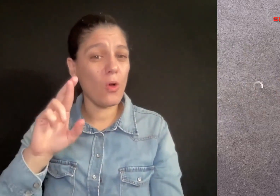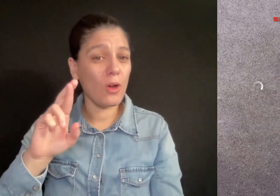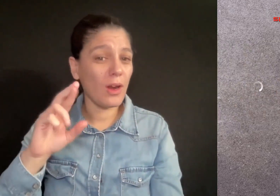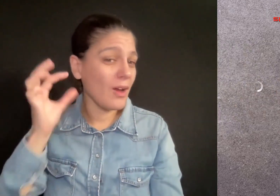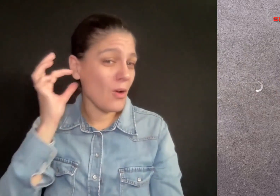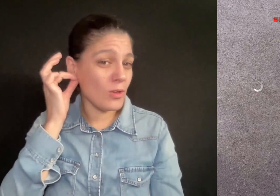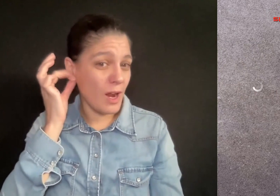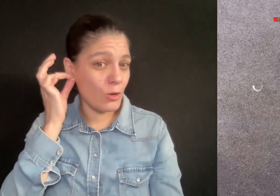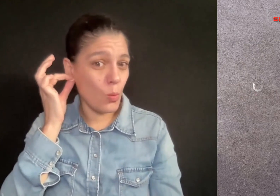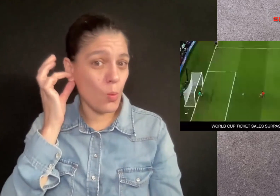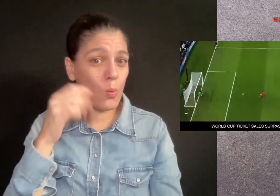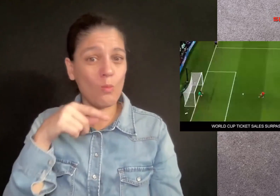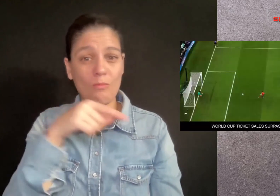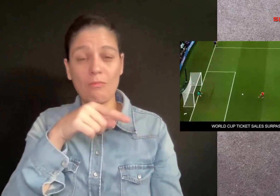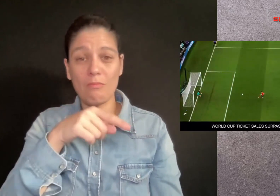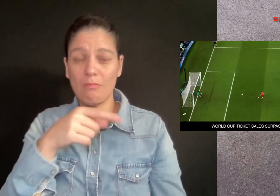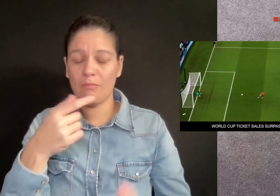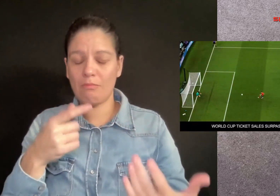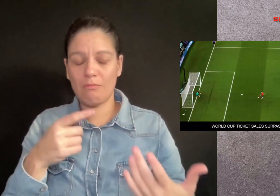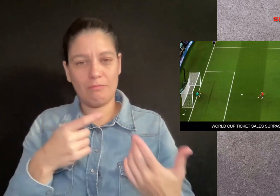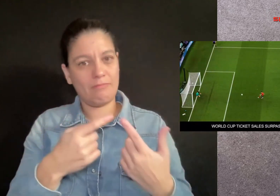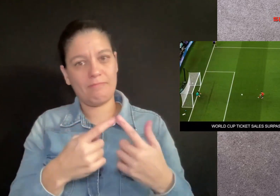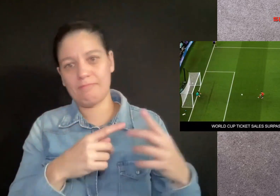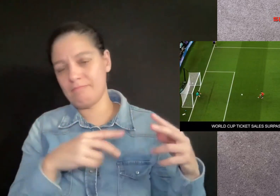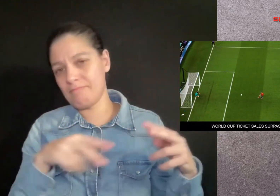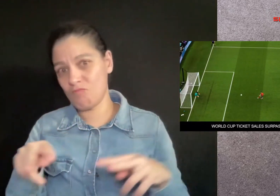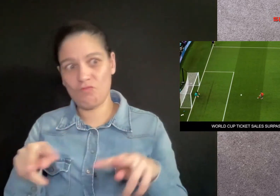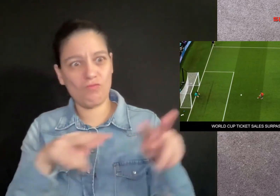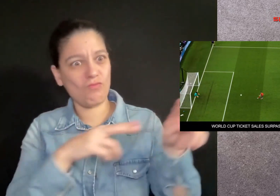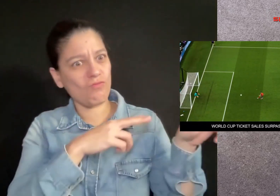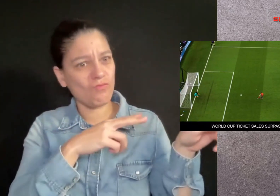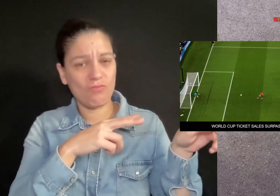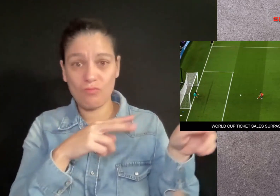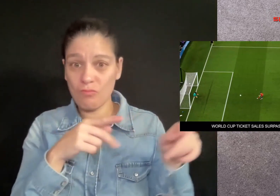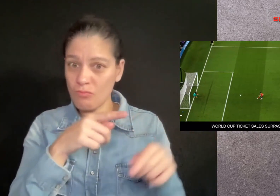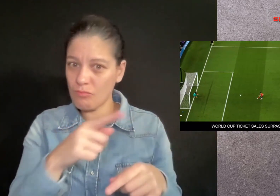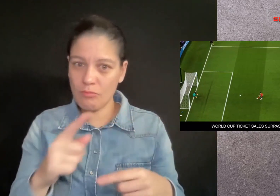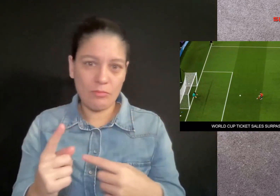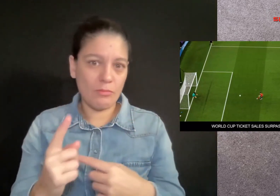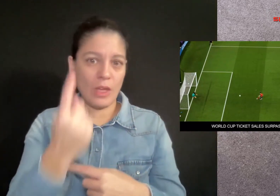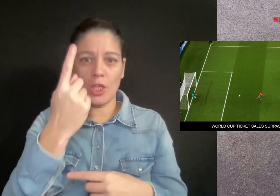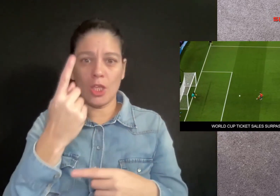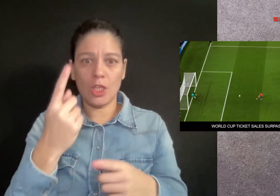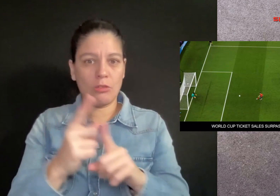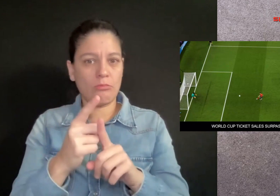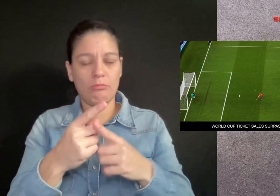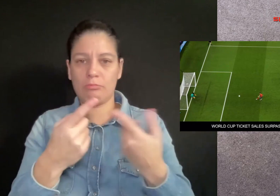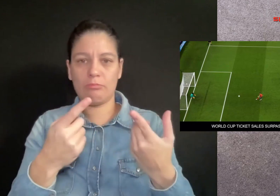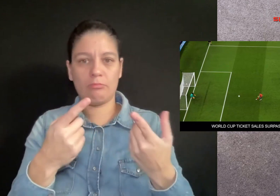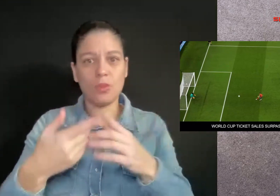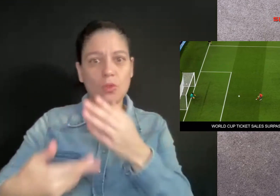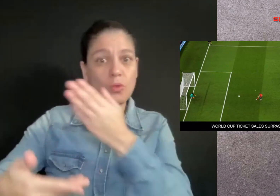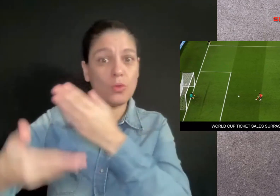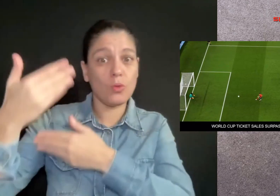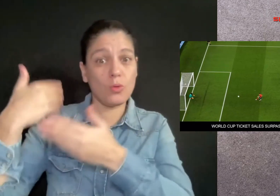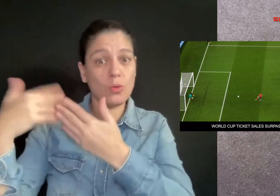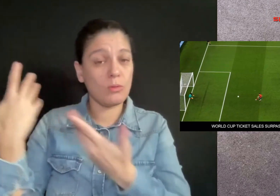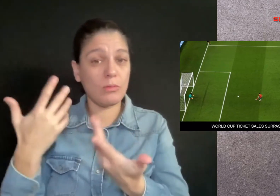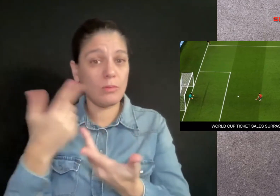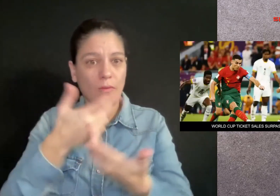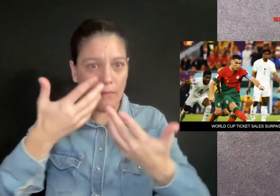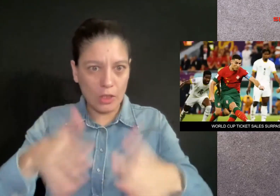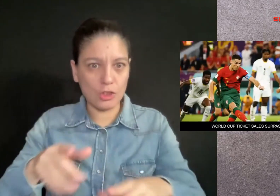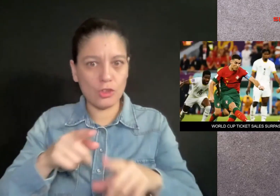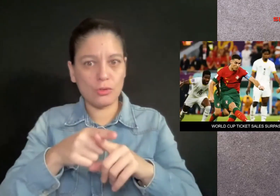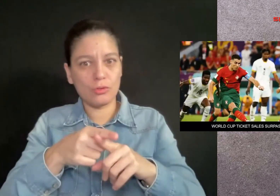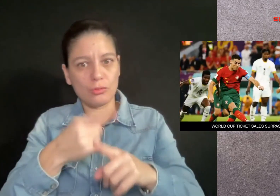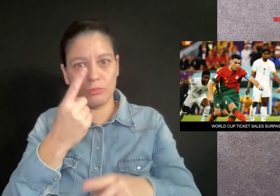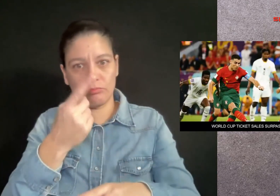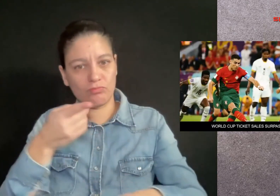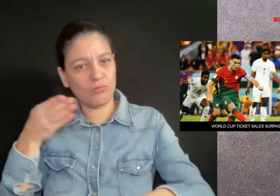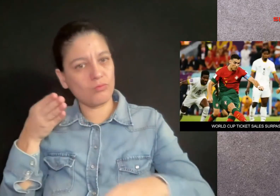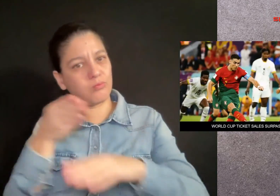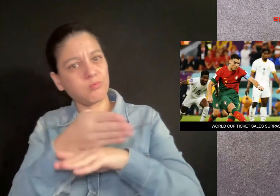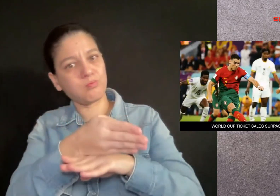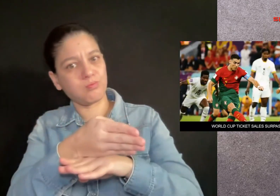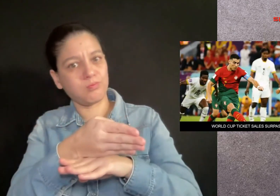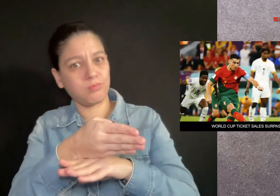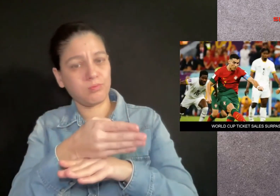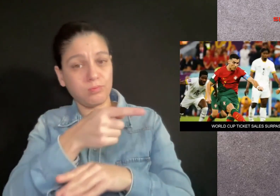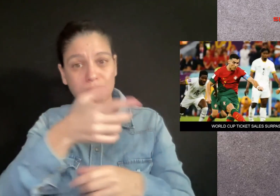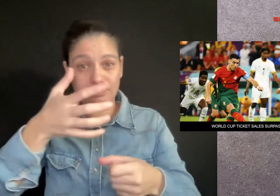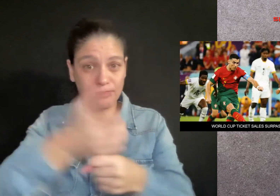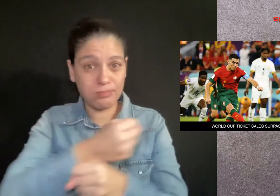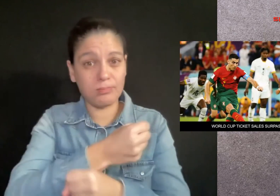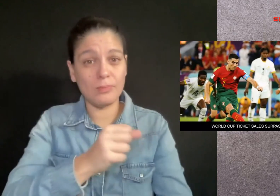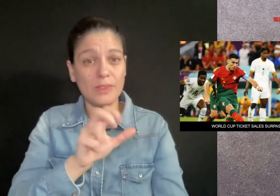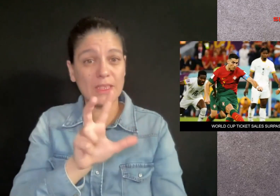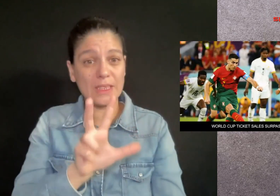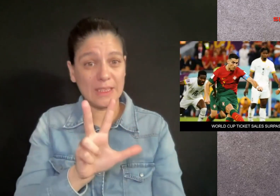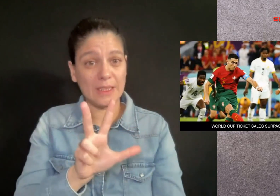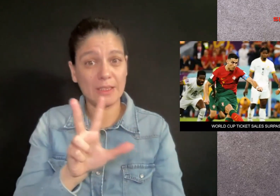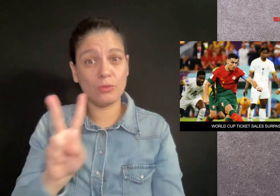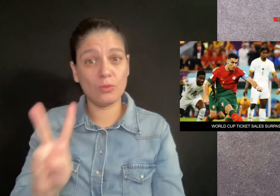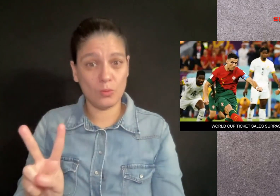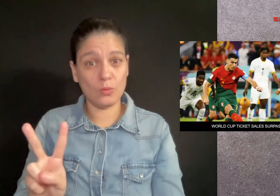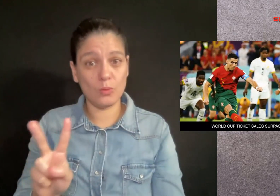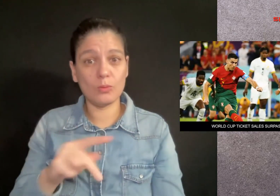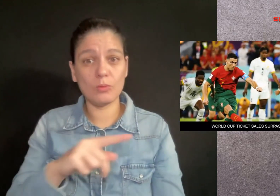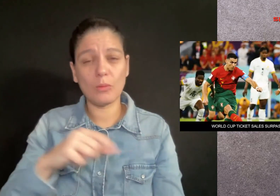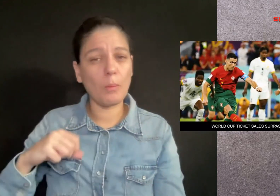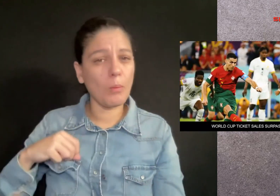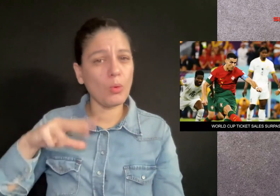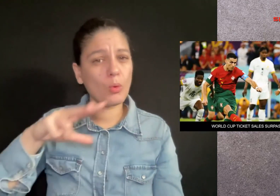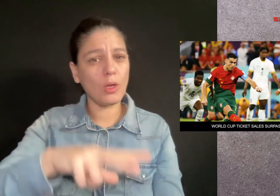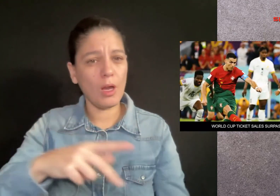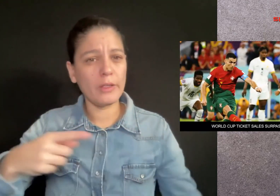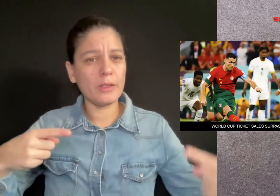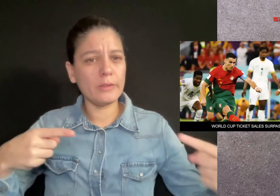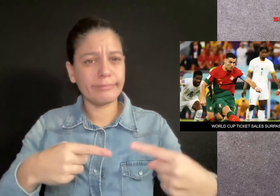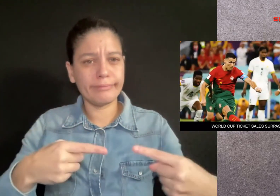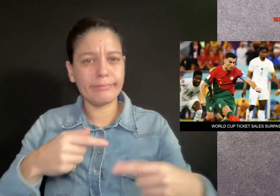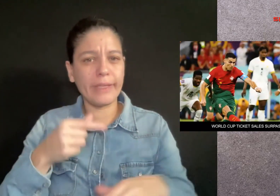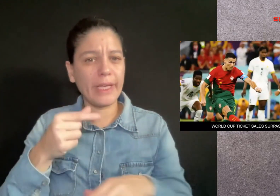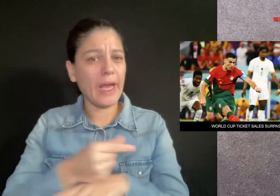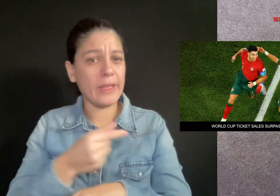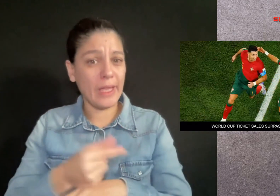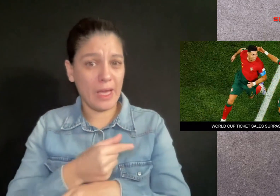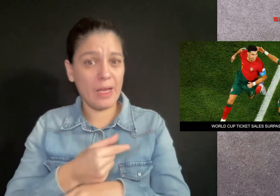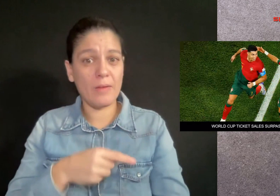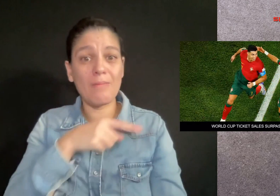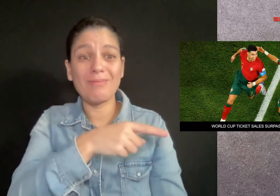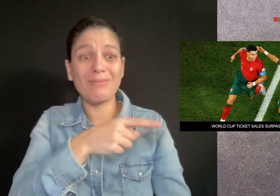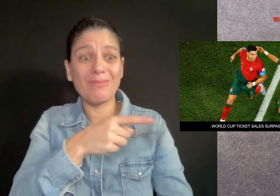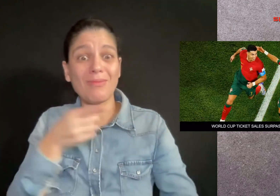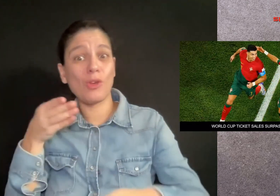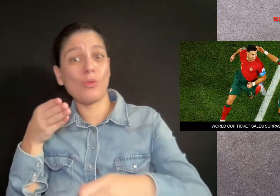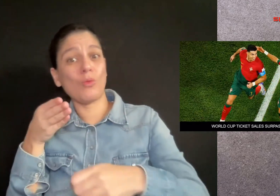Ronaldo made history after scoring a goal and Portugal's 3-2 victory over Ghana